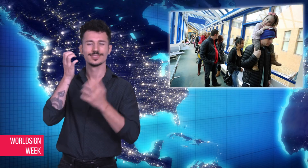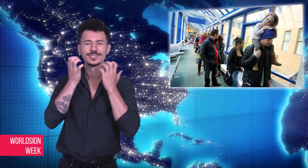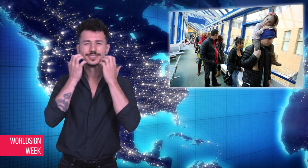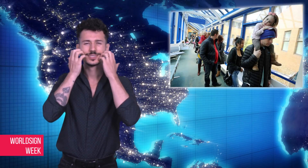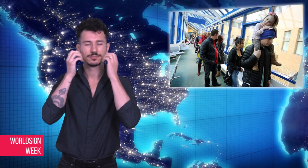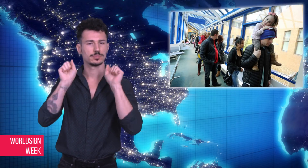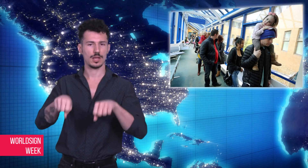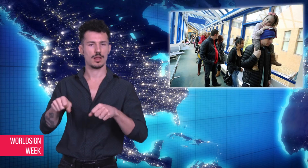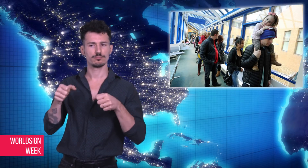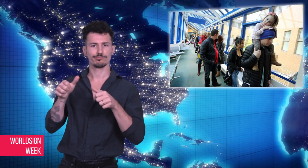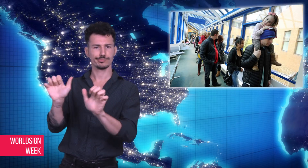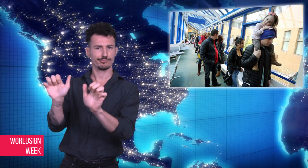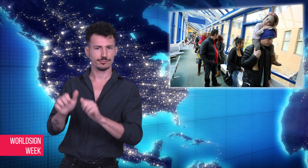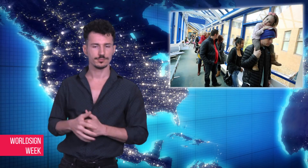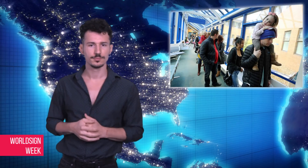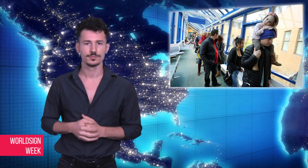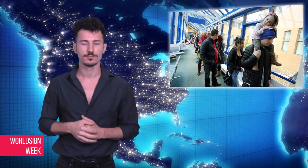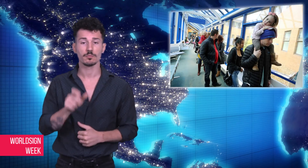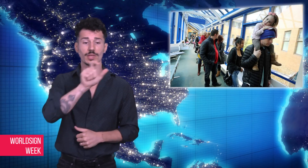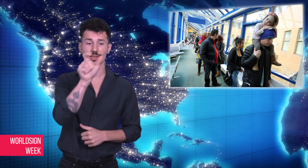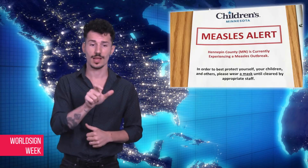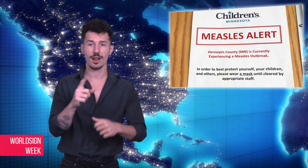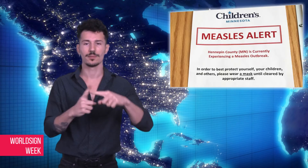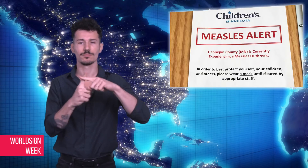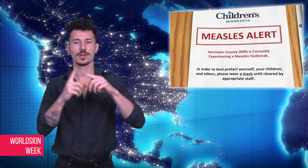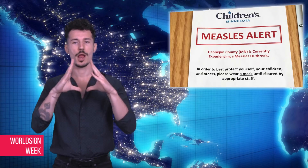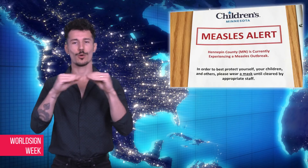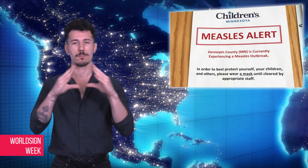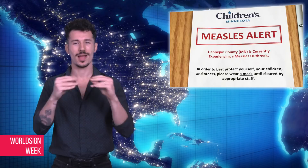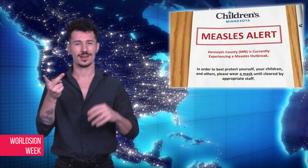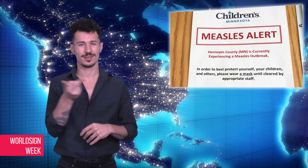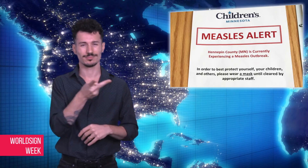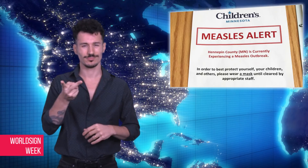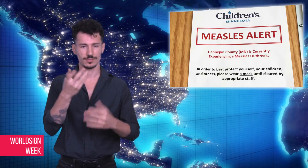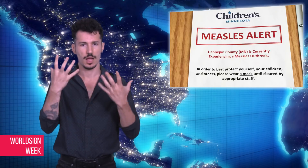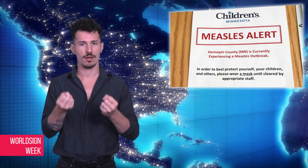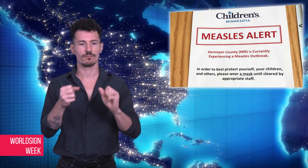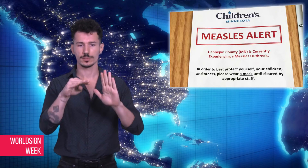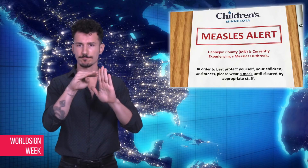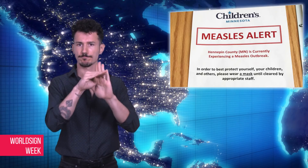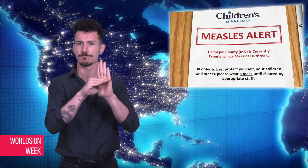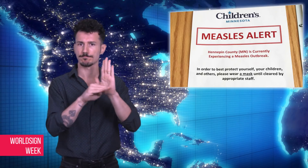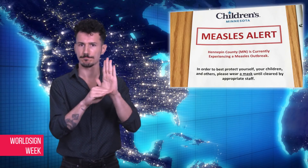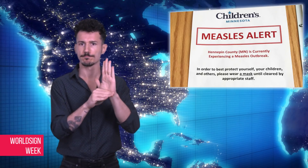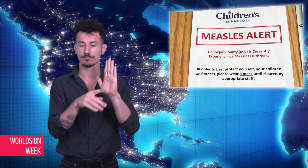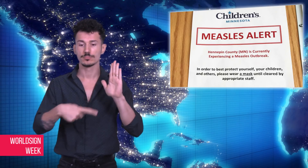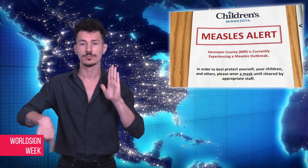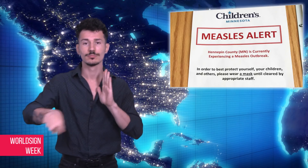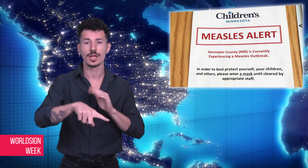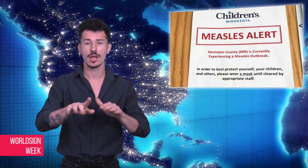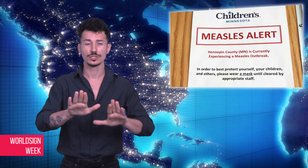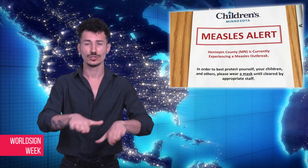require vaccinations to inoculate children from measles and other nine